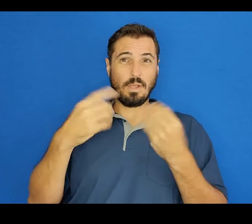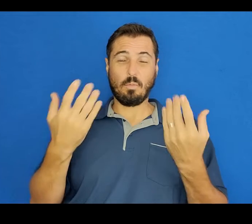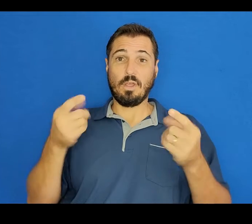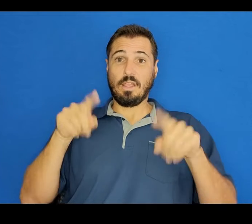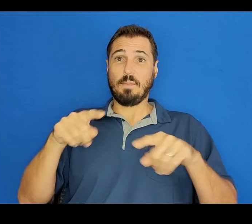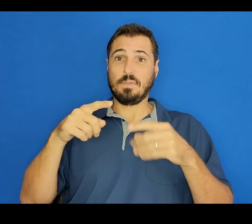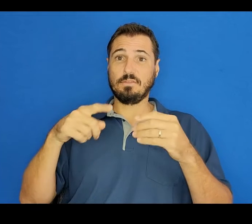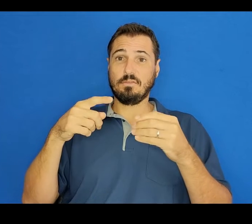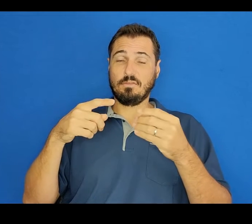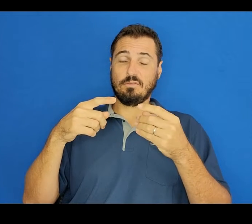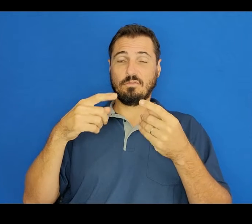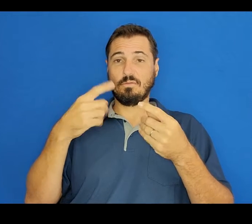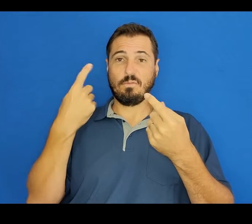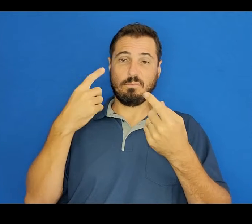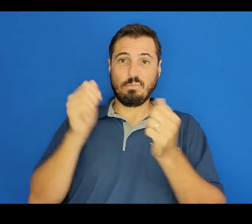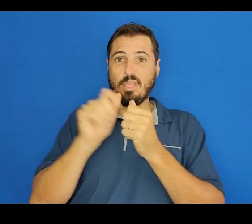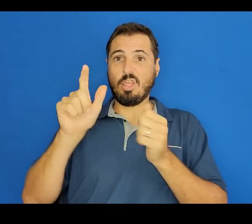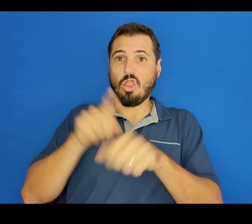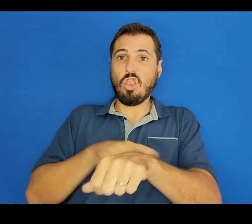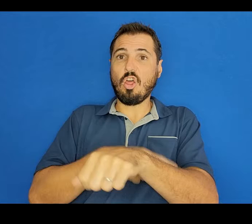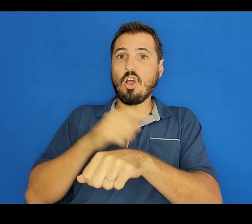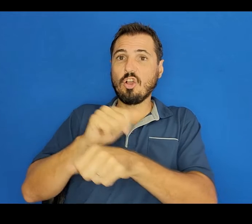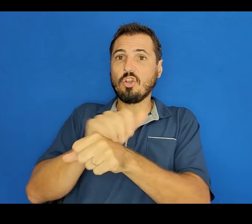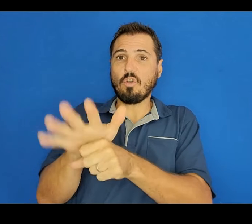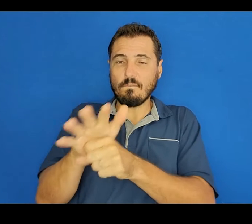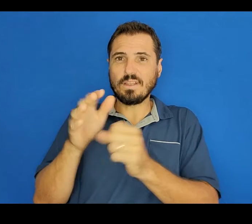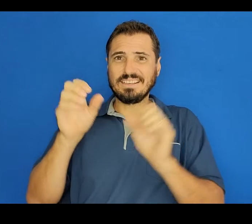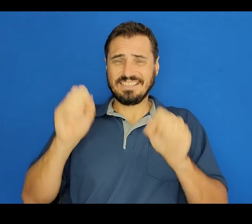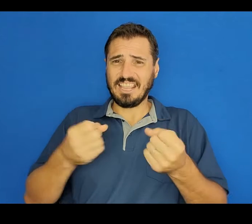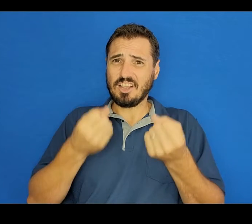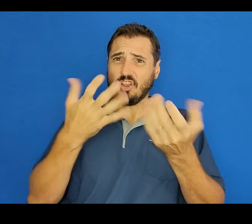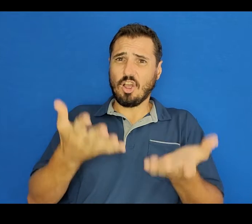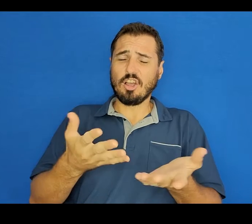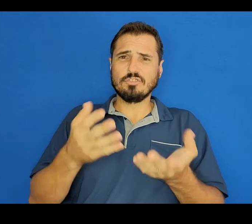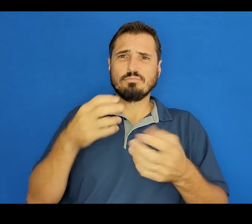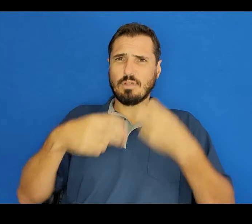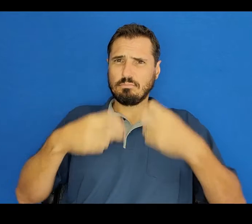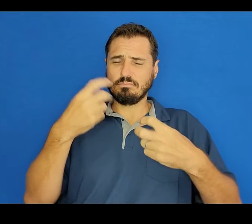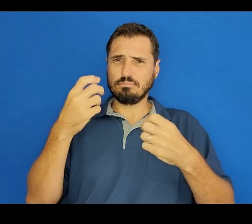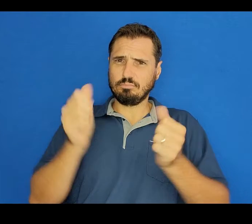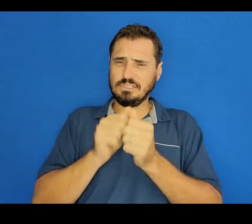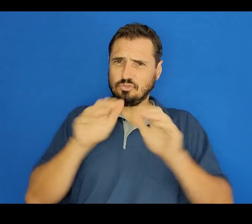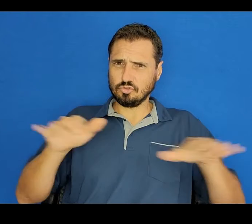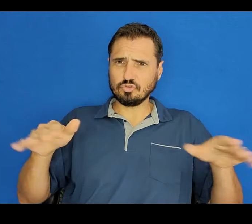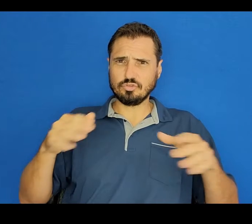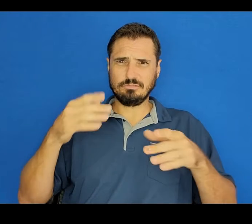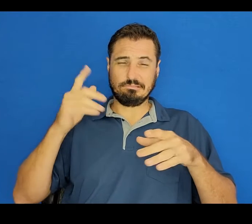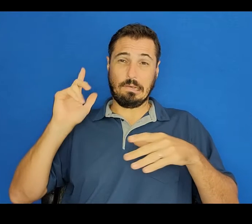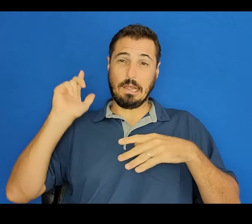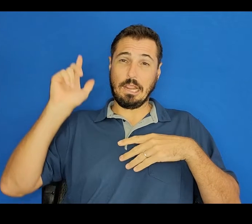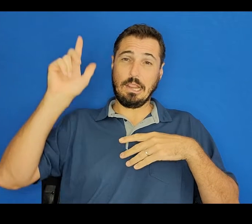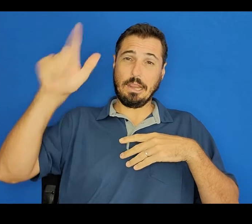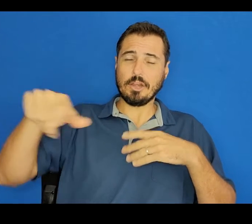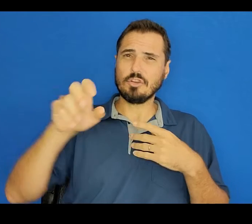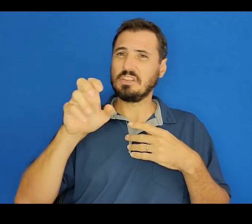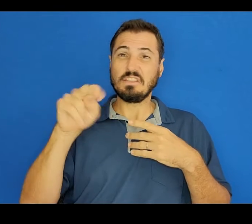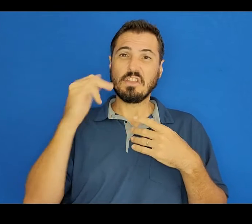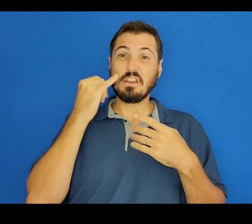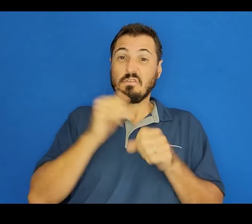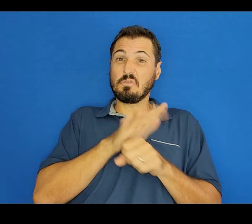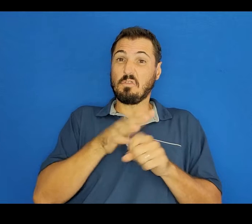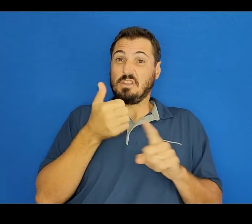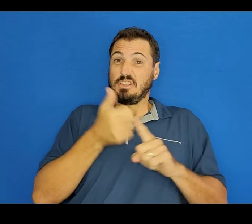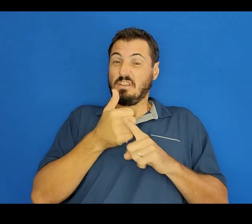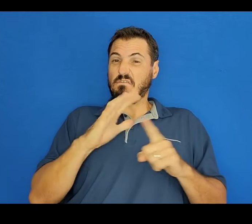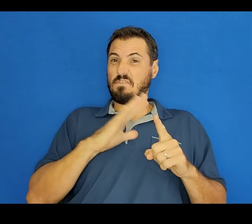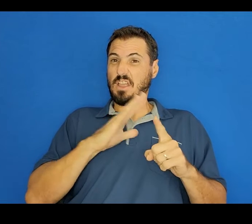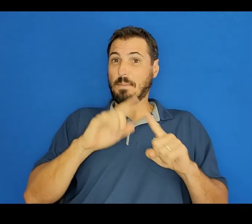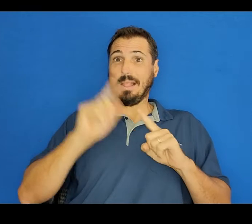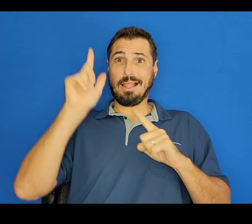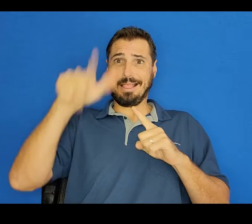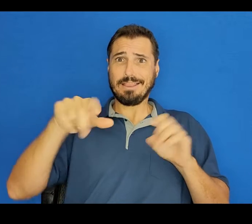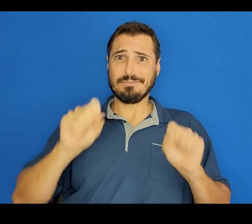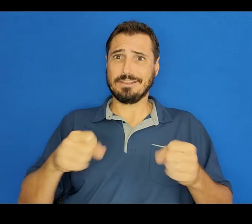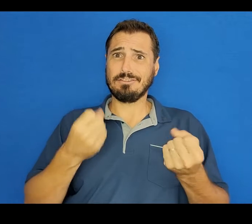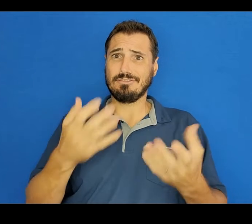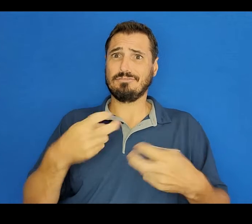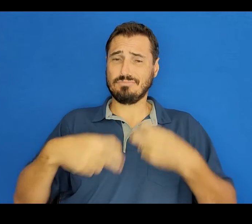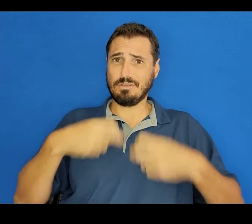term health effects even in young children and even after mild disease. If you live with a grandparent or any family member with chronic health conditions, getting your keiki vaccinated